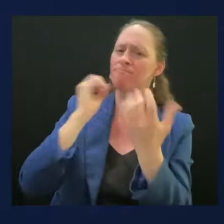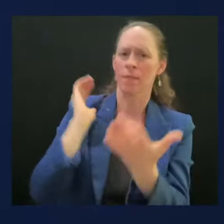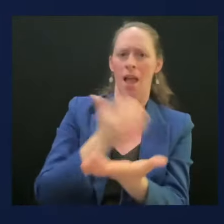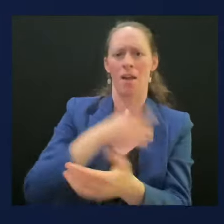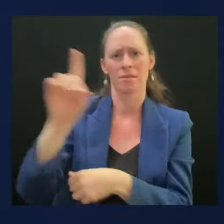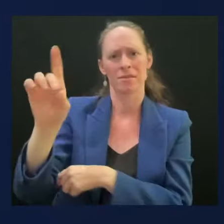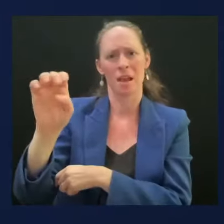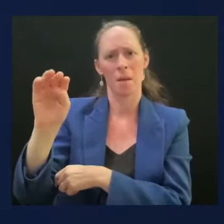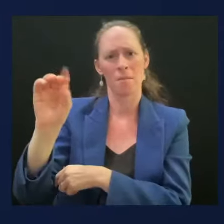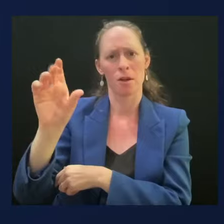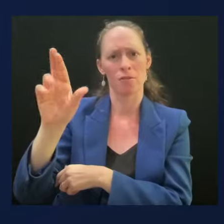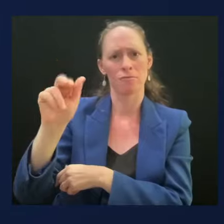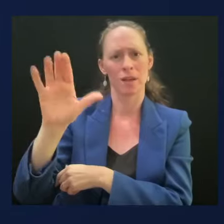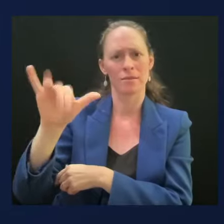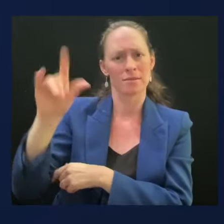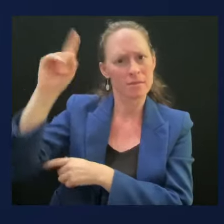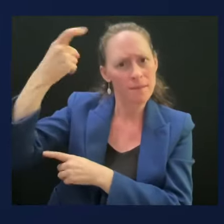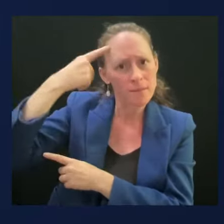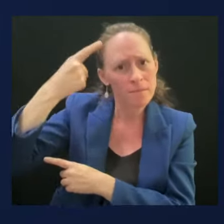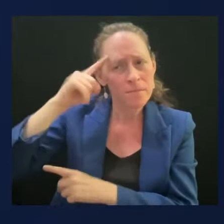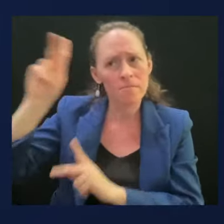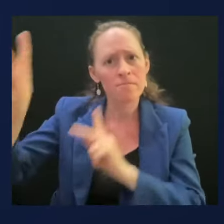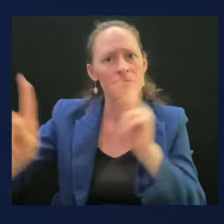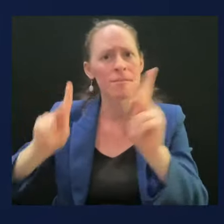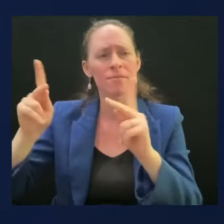flowers, and marble markers represent: